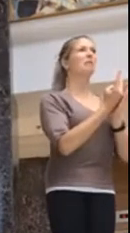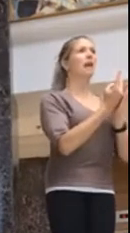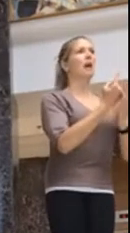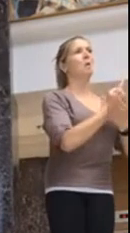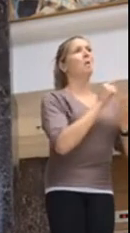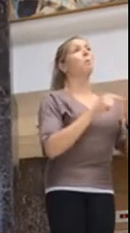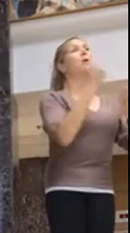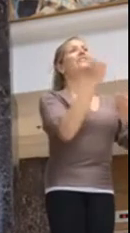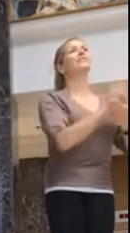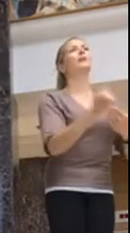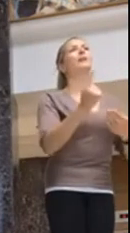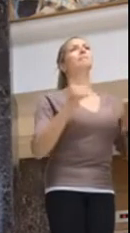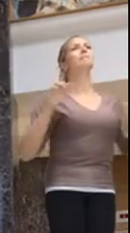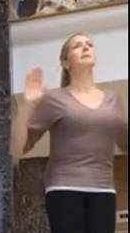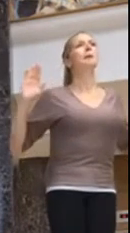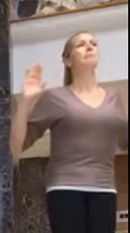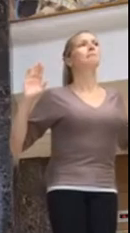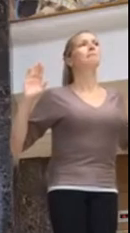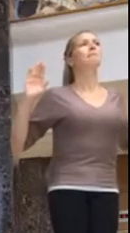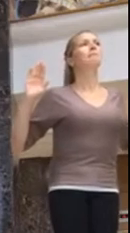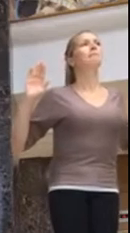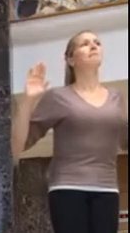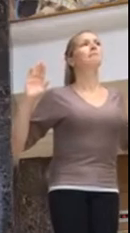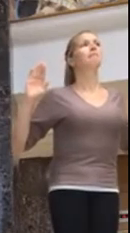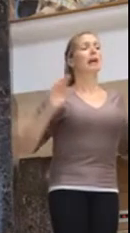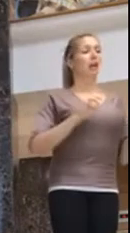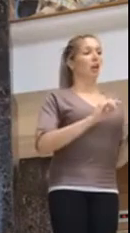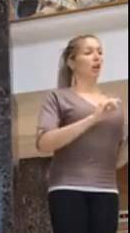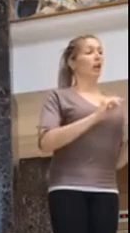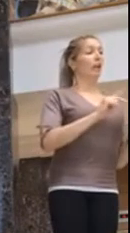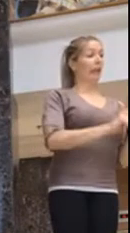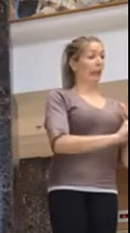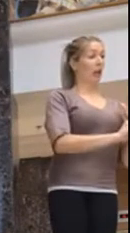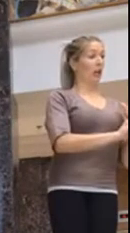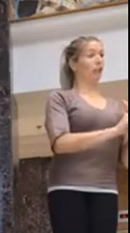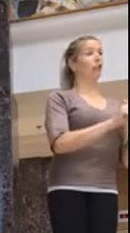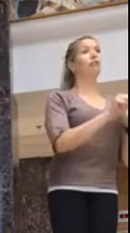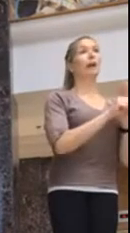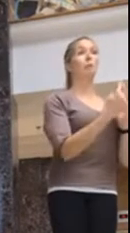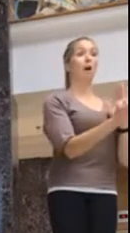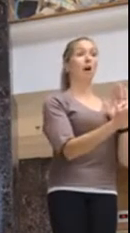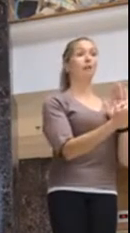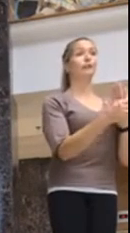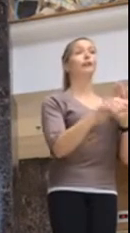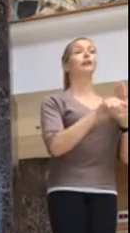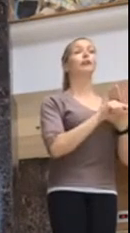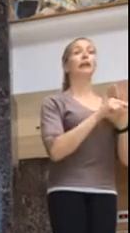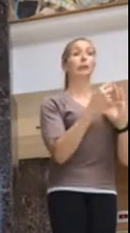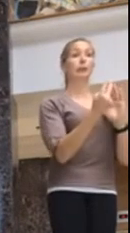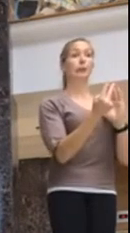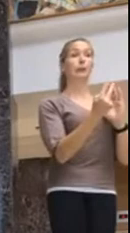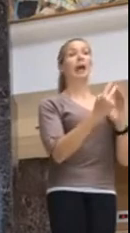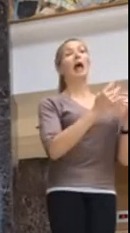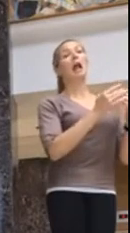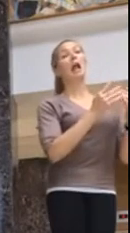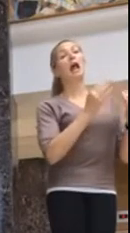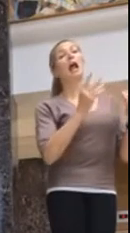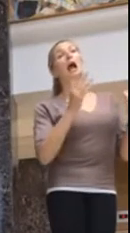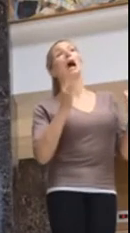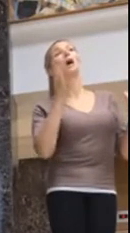was going to be pushed from kindergarten to grade one, grade two, eventually to grade 12 not having